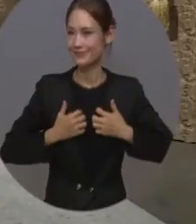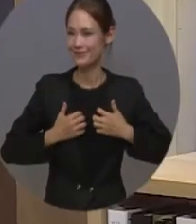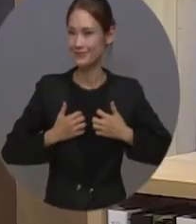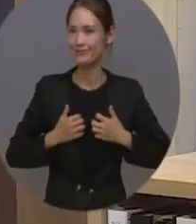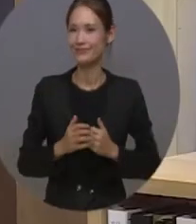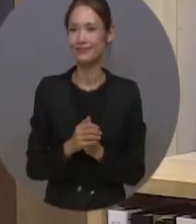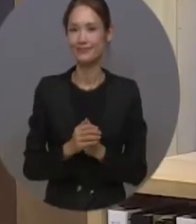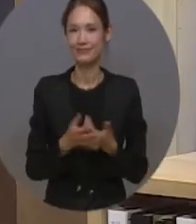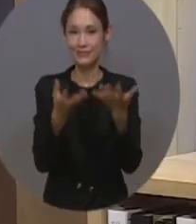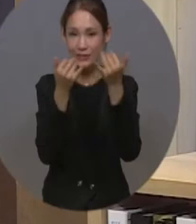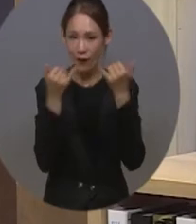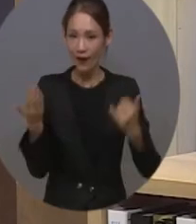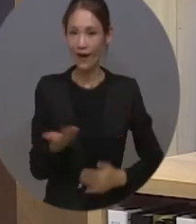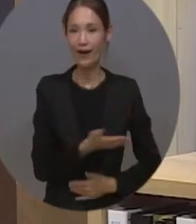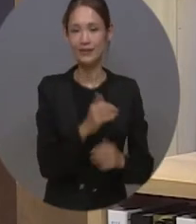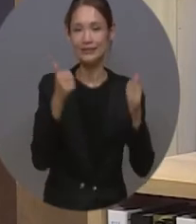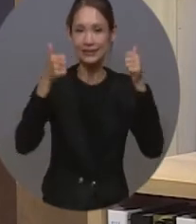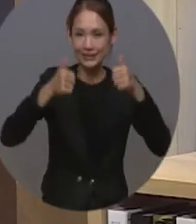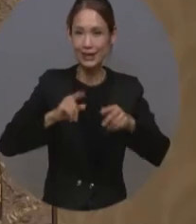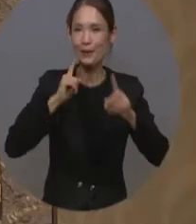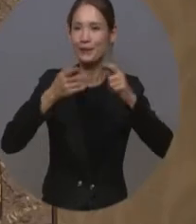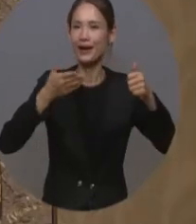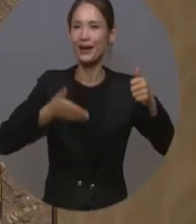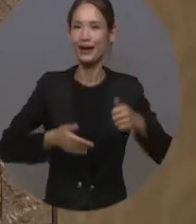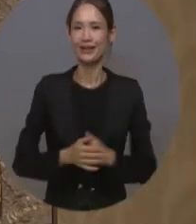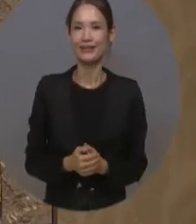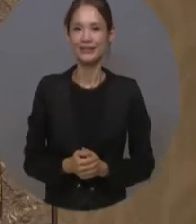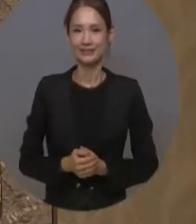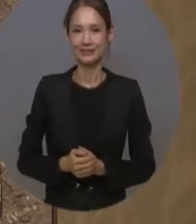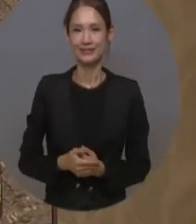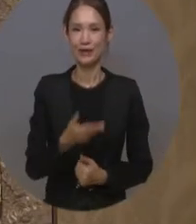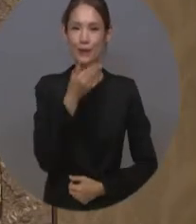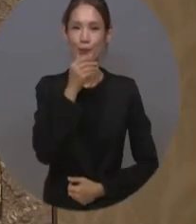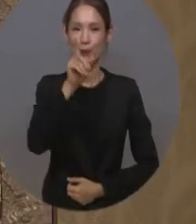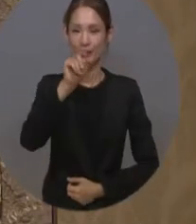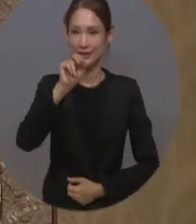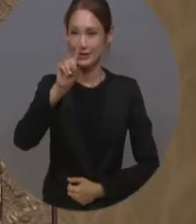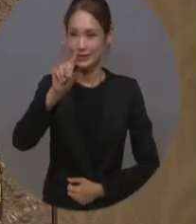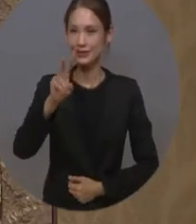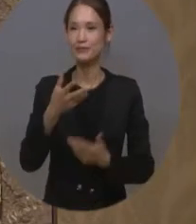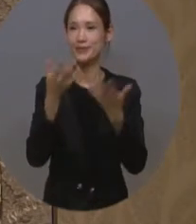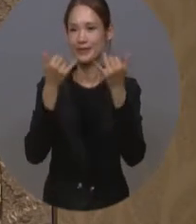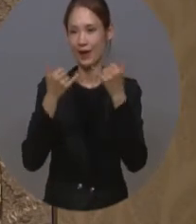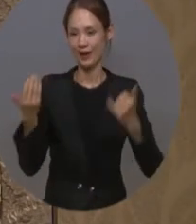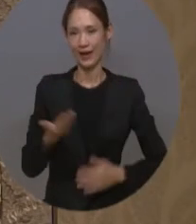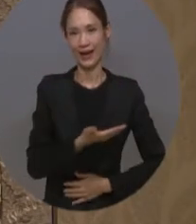Please say hello to the viewers first Welfare TV viewers, nice to meet you